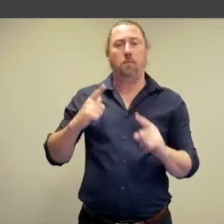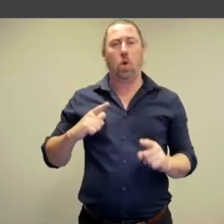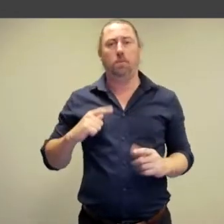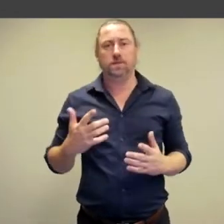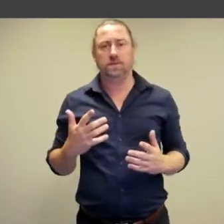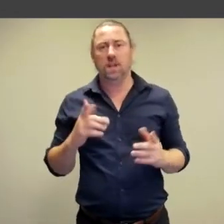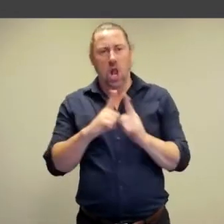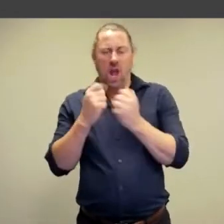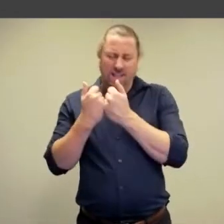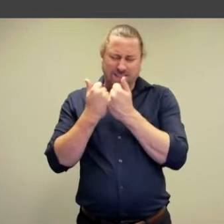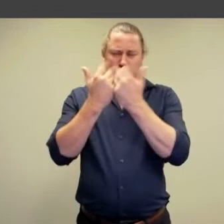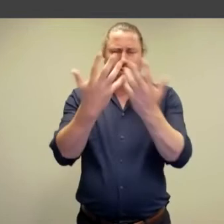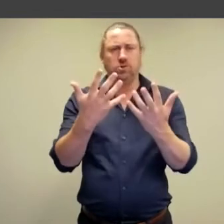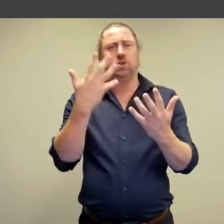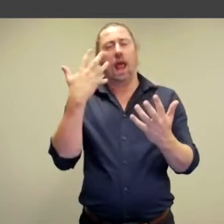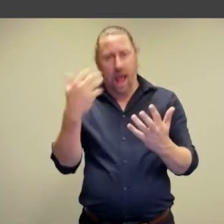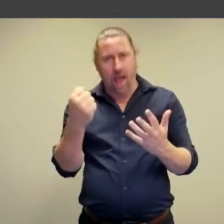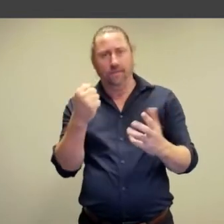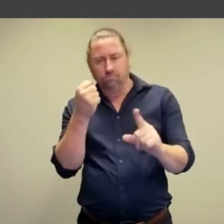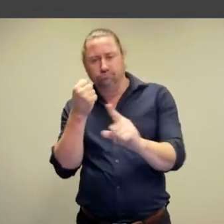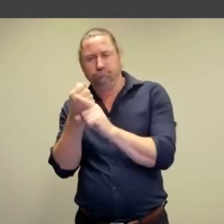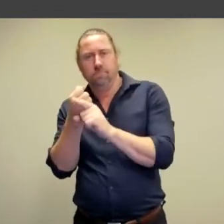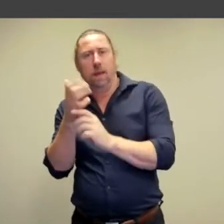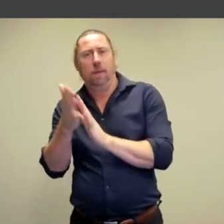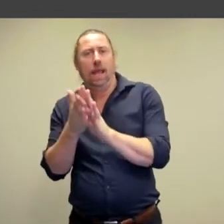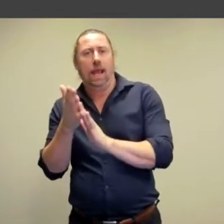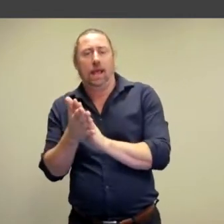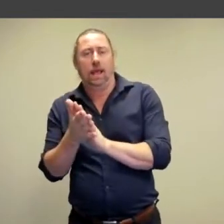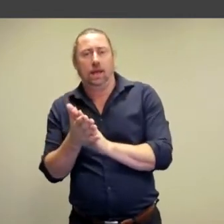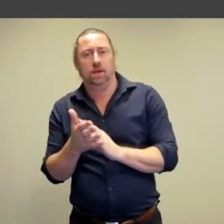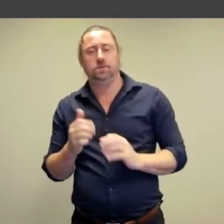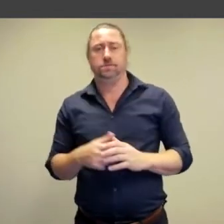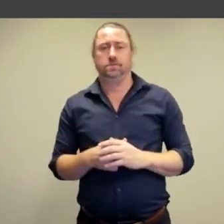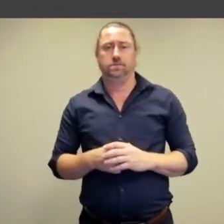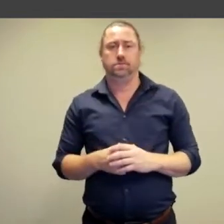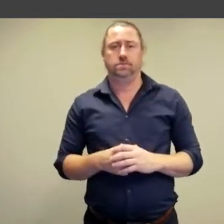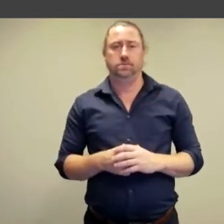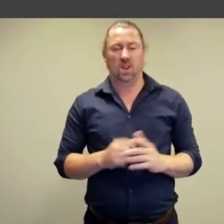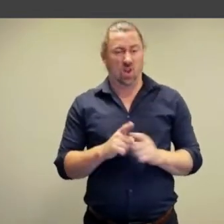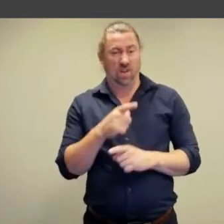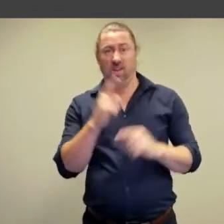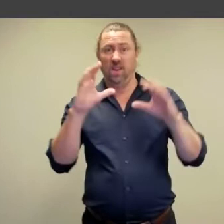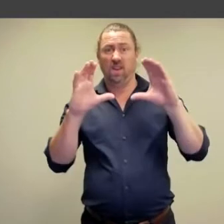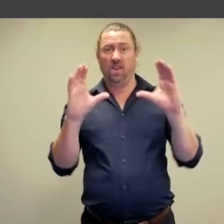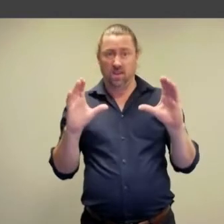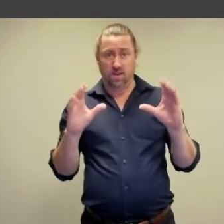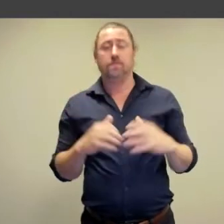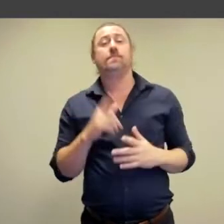means something significant here by